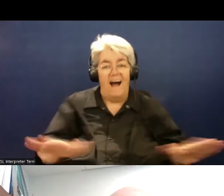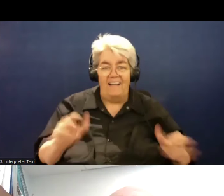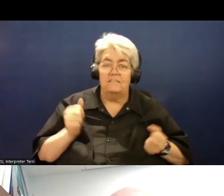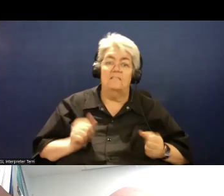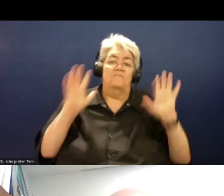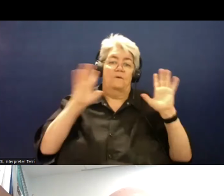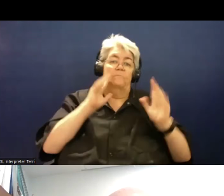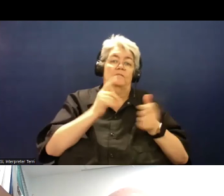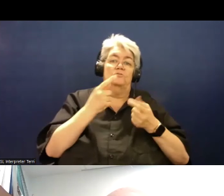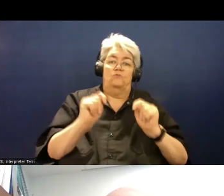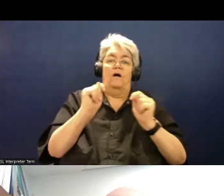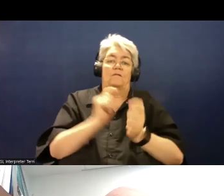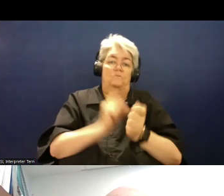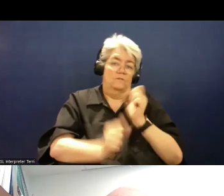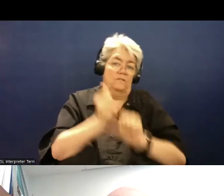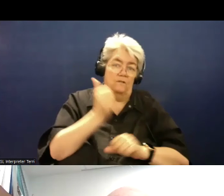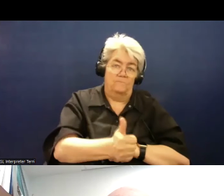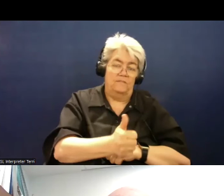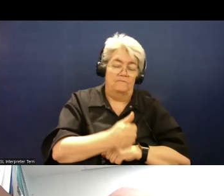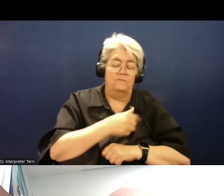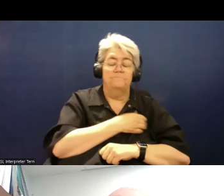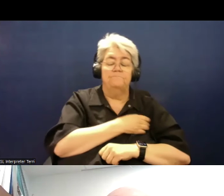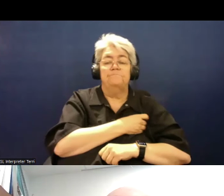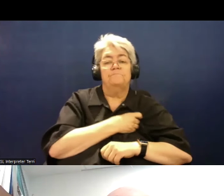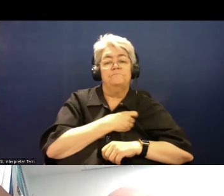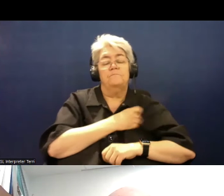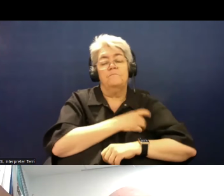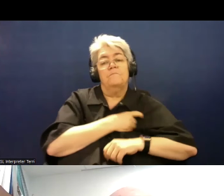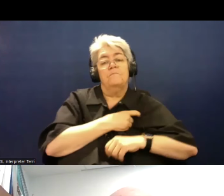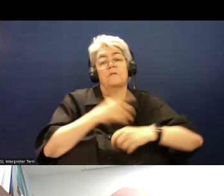OF THIS WORK. RECOMMENDATIONS ARE